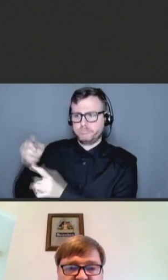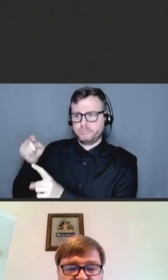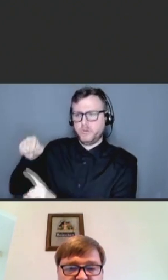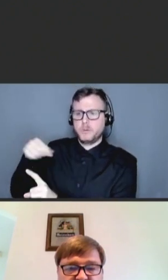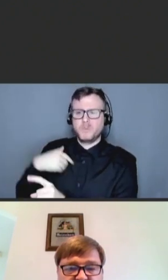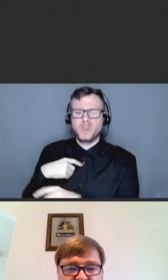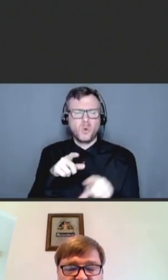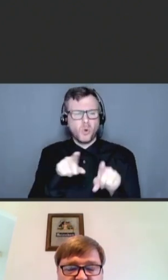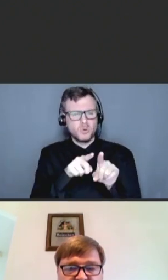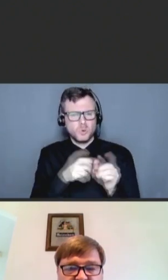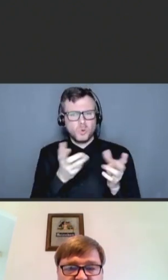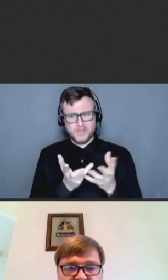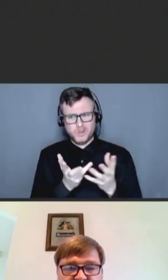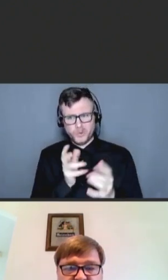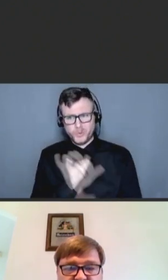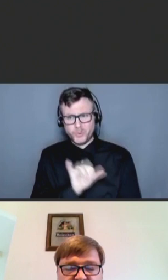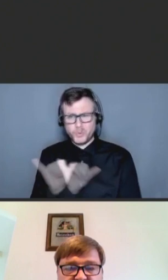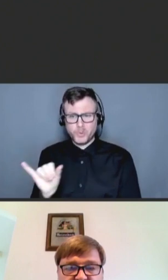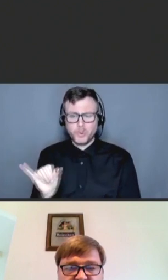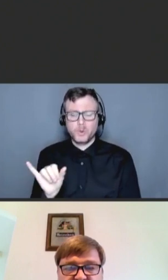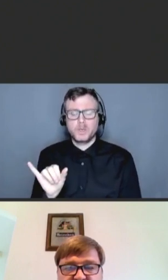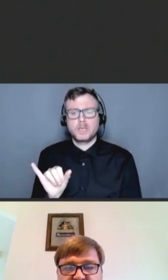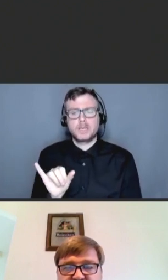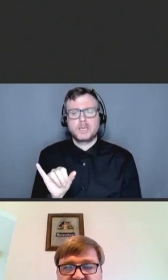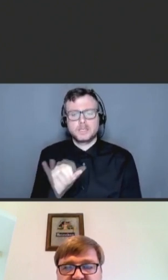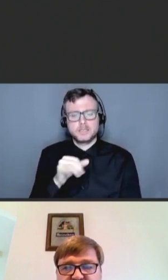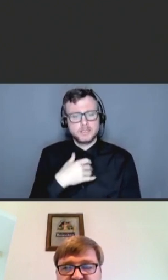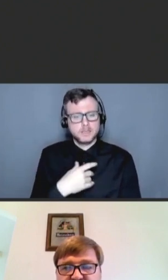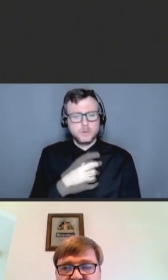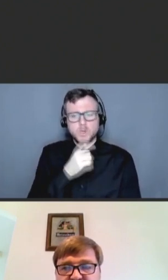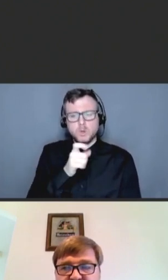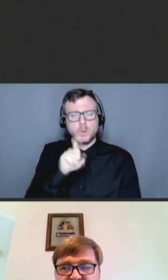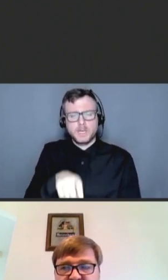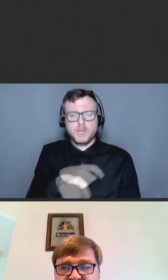and that don't have -- necessarily have to choose for that. But then,